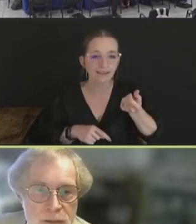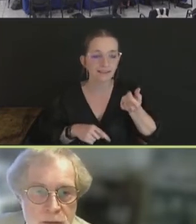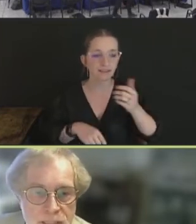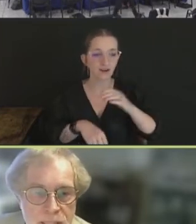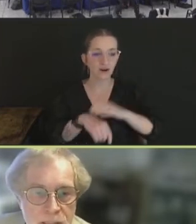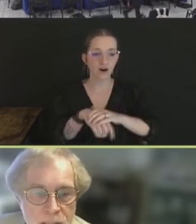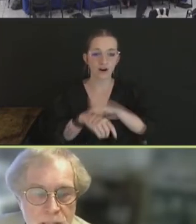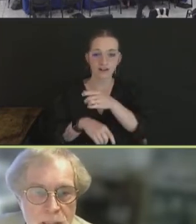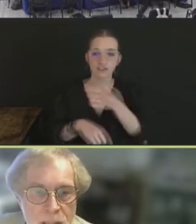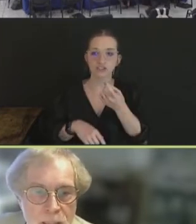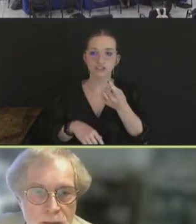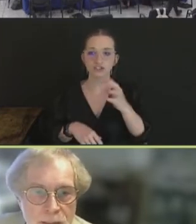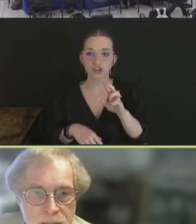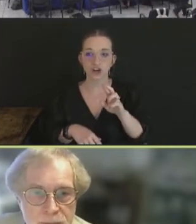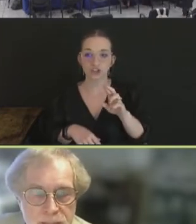Salk said.